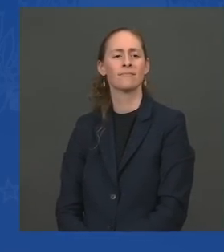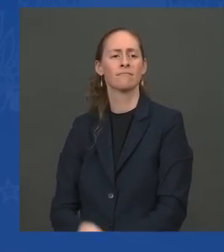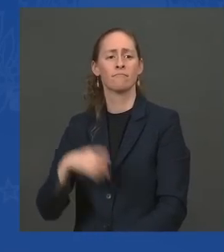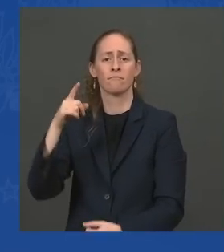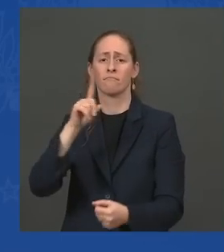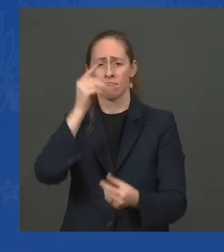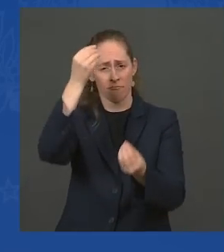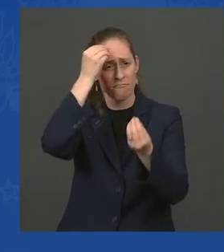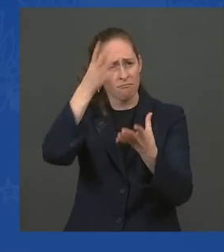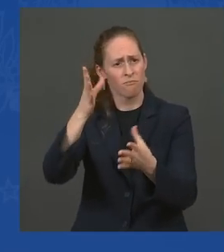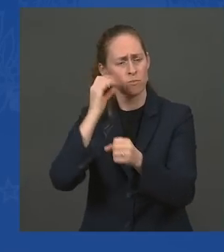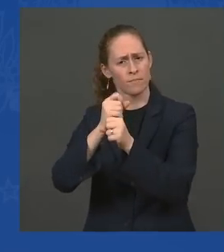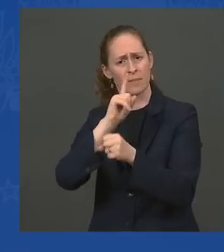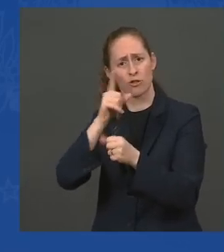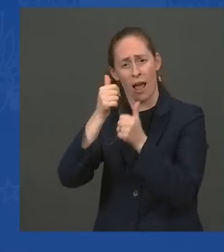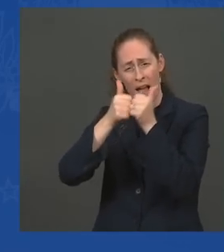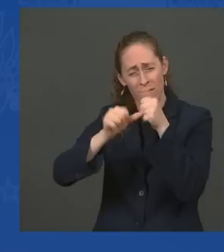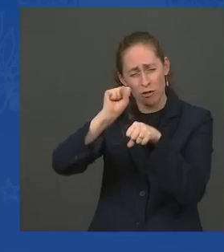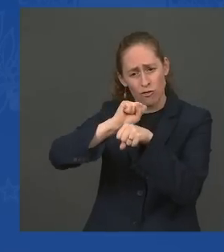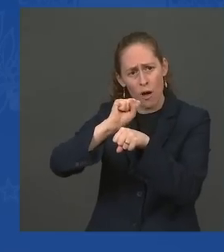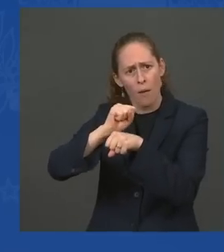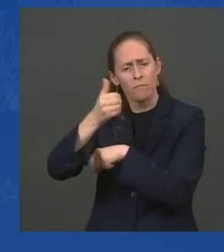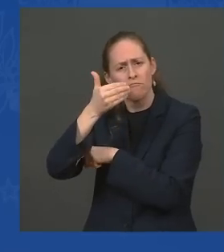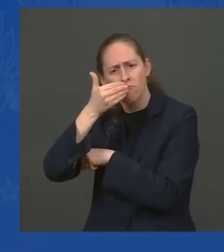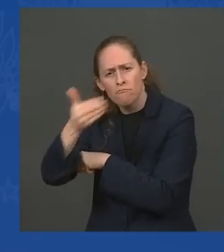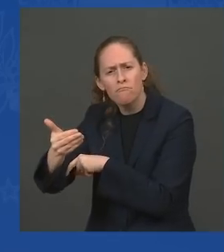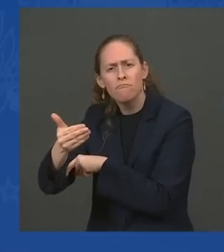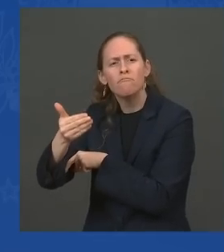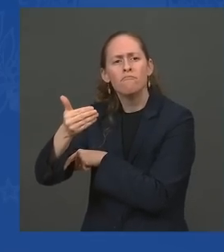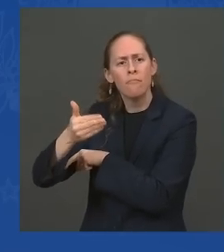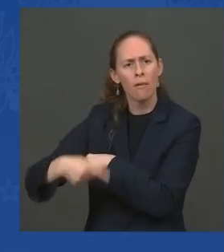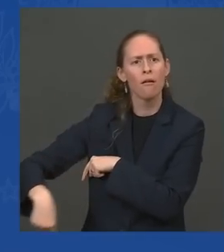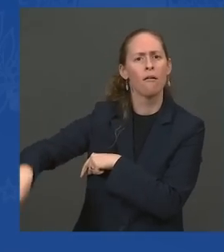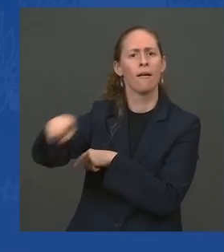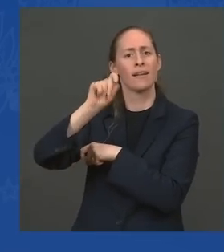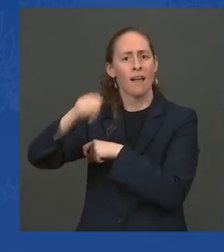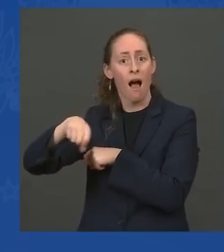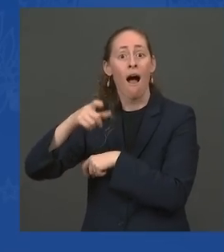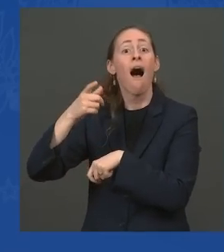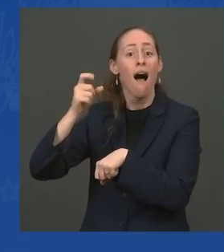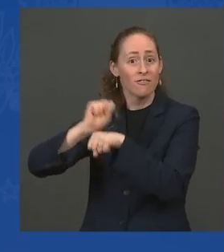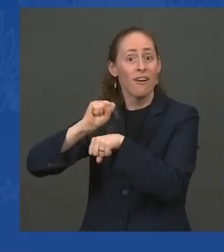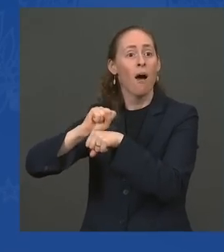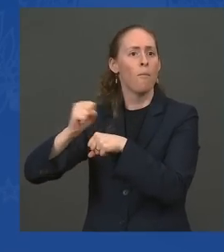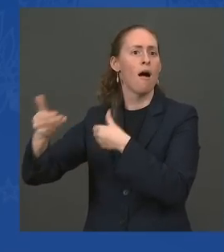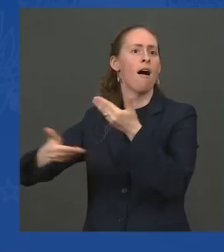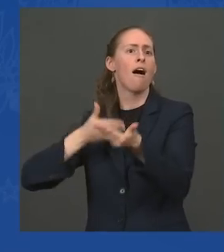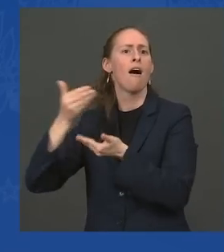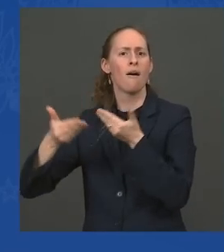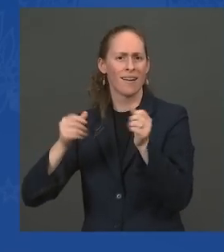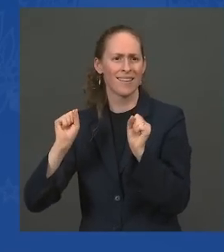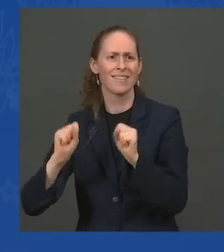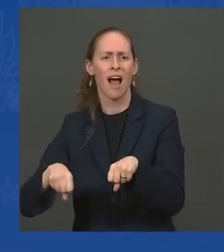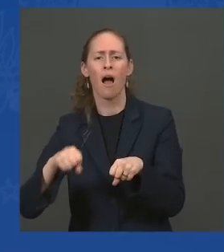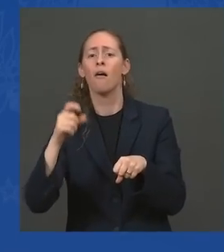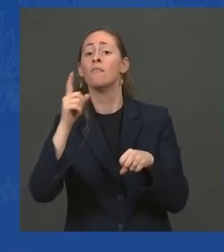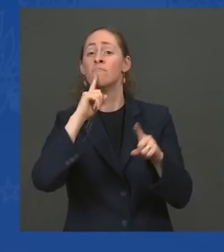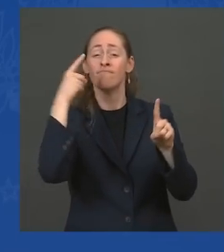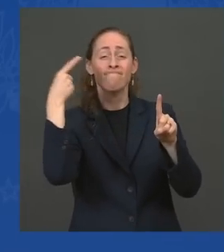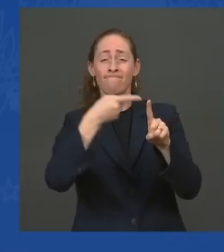We're going to make sure every American can get these jobs, especially communities have been shut out in the past. We need to make sure that we're real intentional